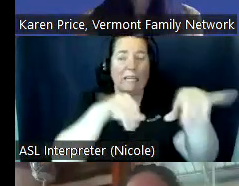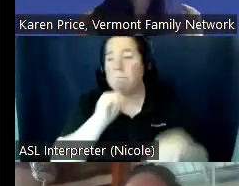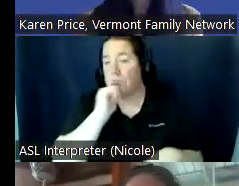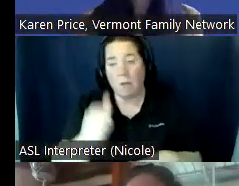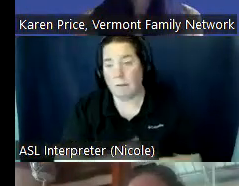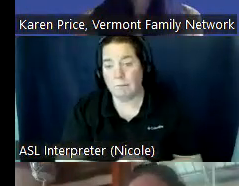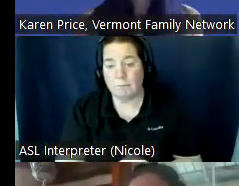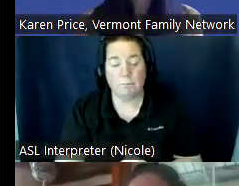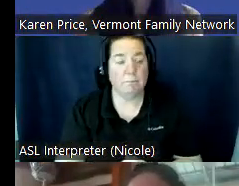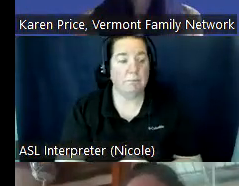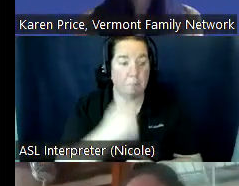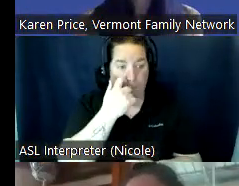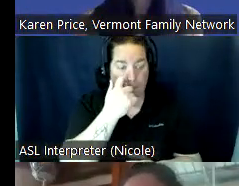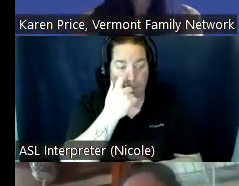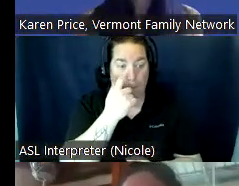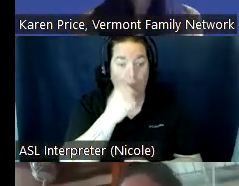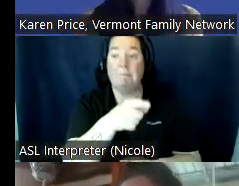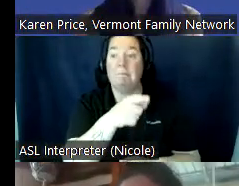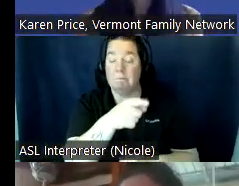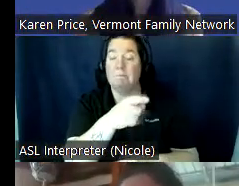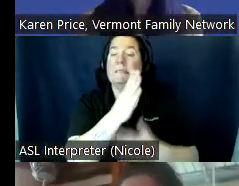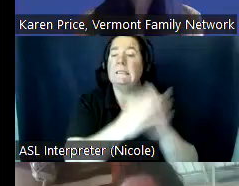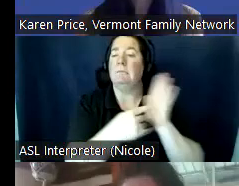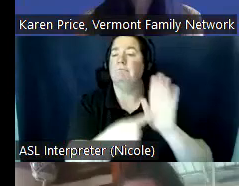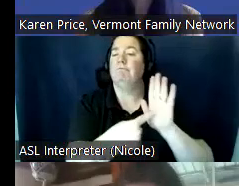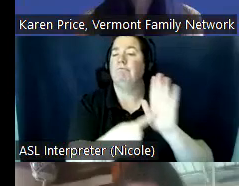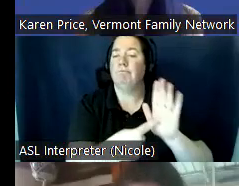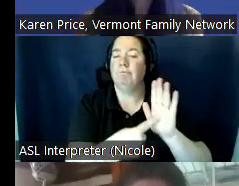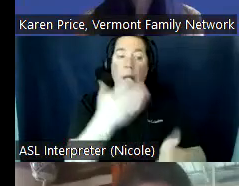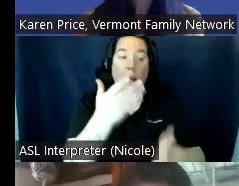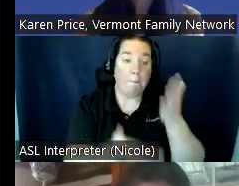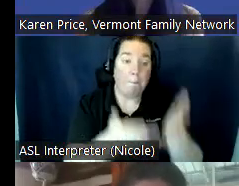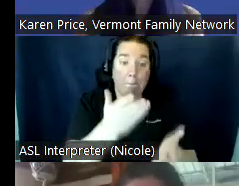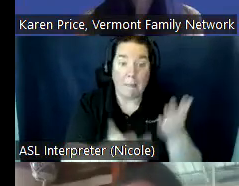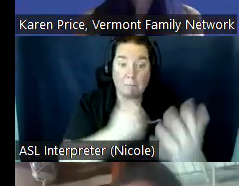This list does give some insight into examples that might fall in the categories of social,